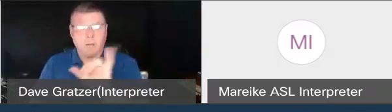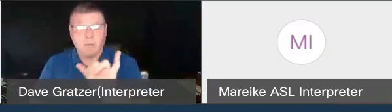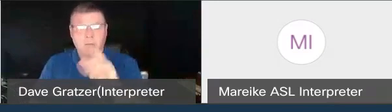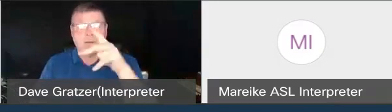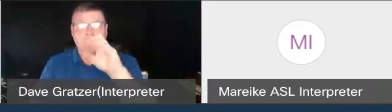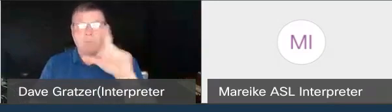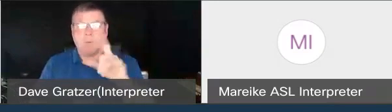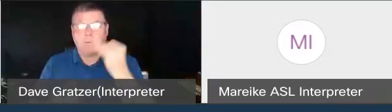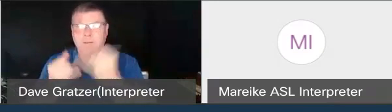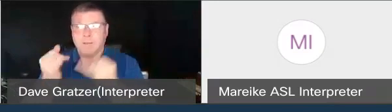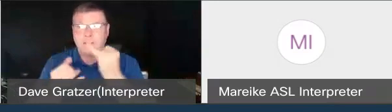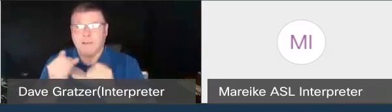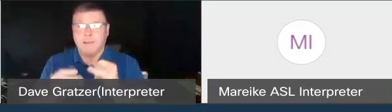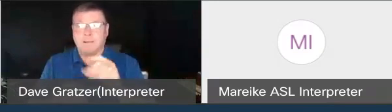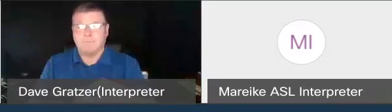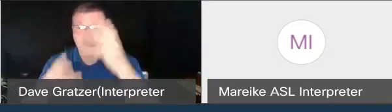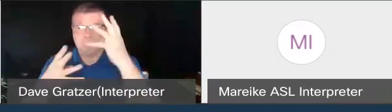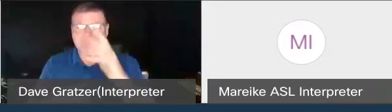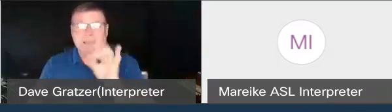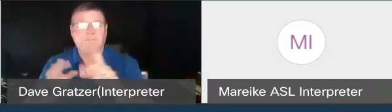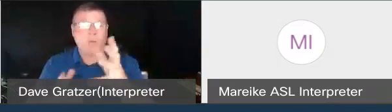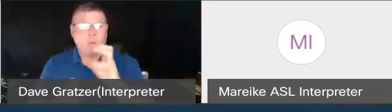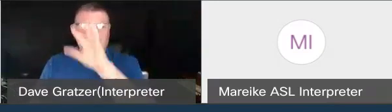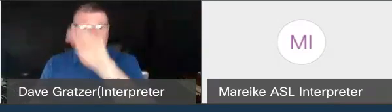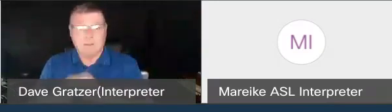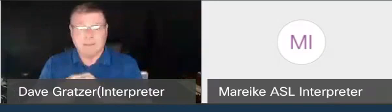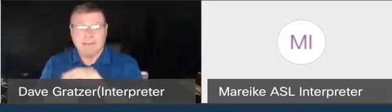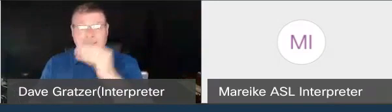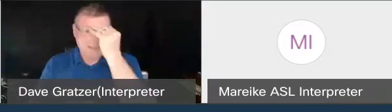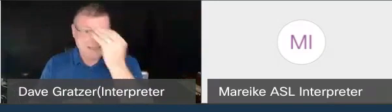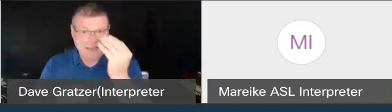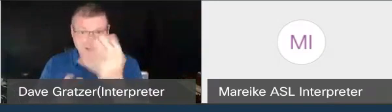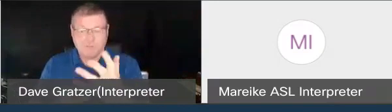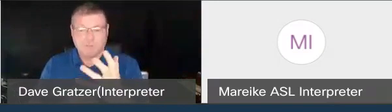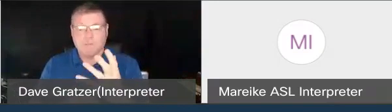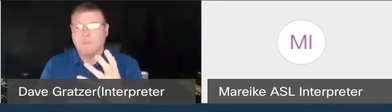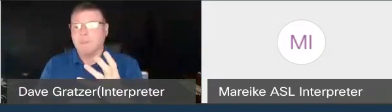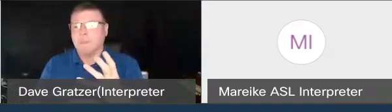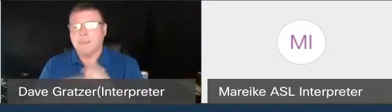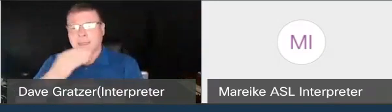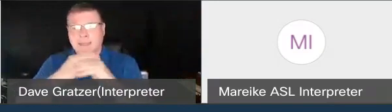uh, the last poll of the day popping up. If you would like to put any input, uh, regarding additional TA